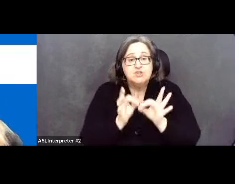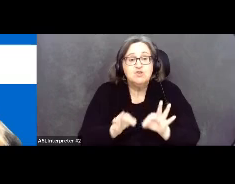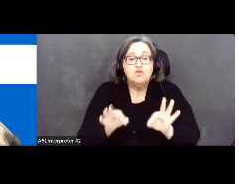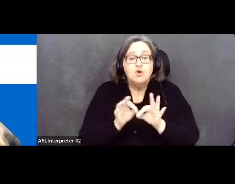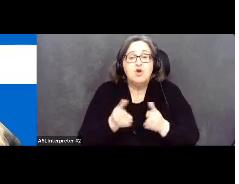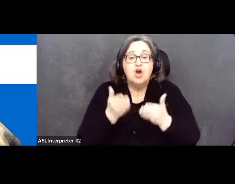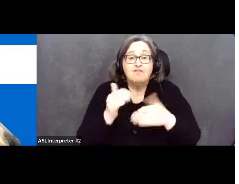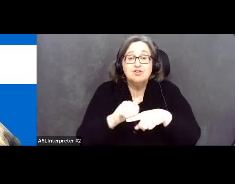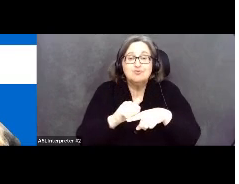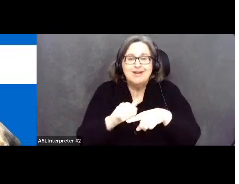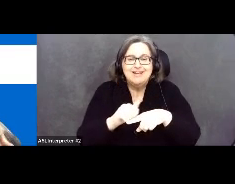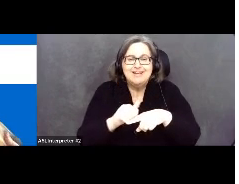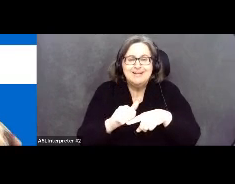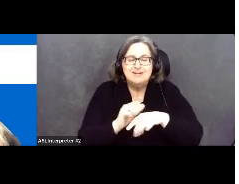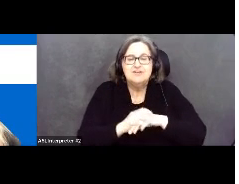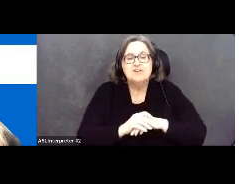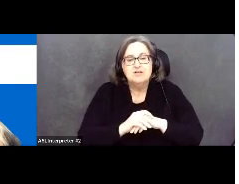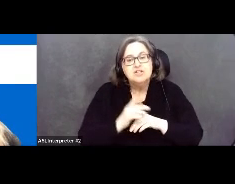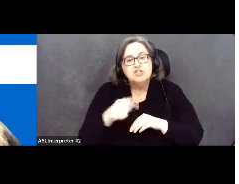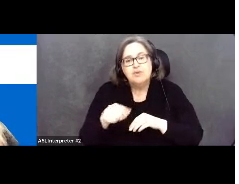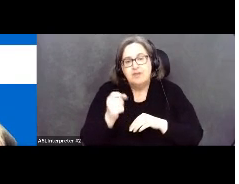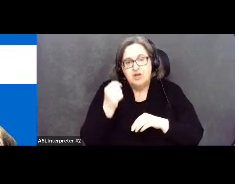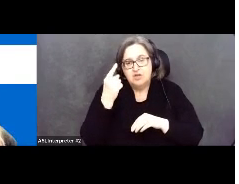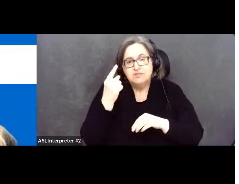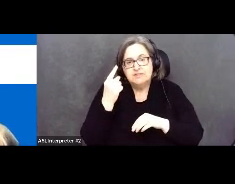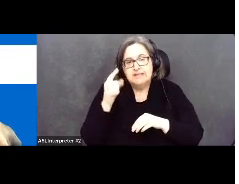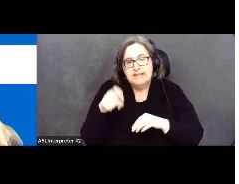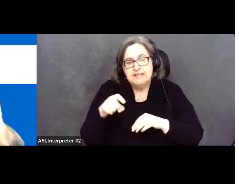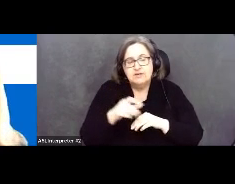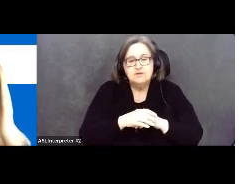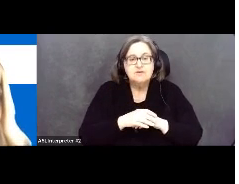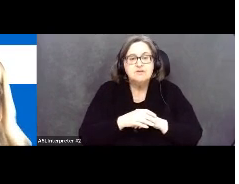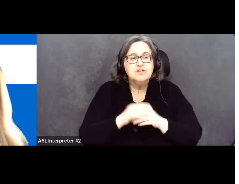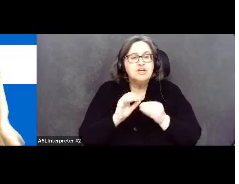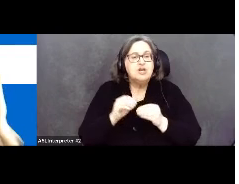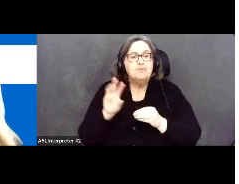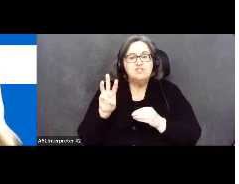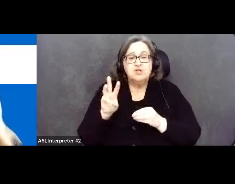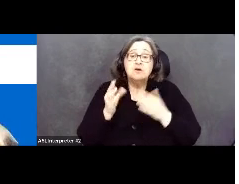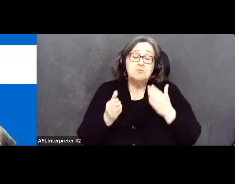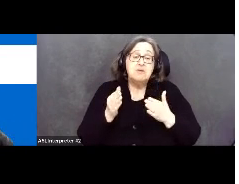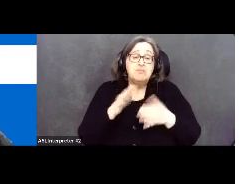training so that they understand the need. Number six, it could increase the potential for